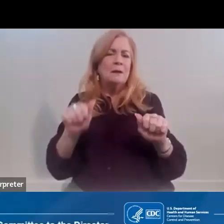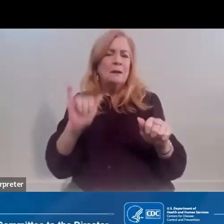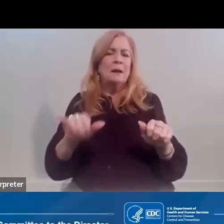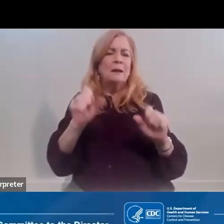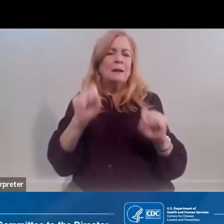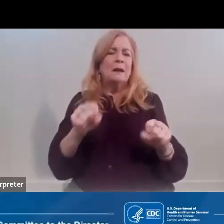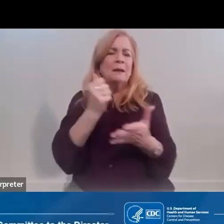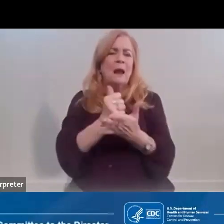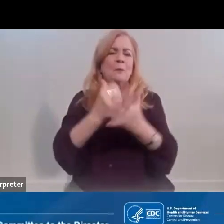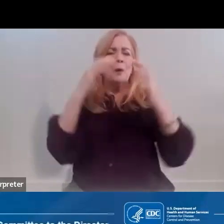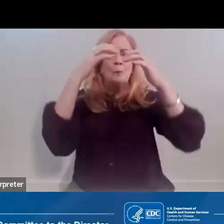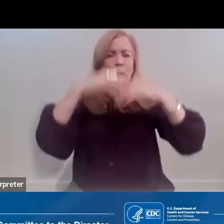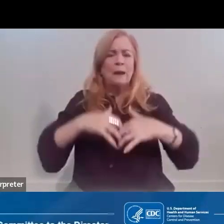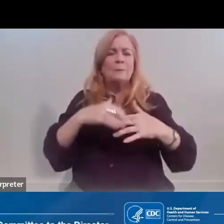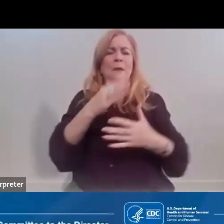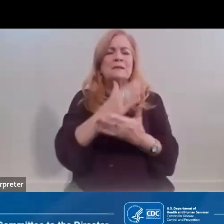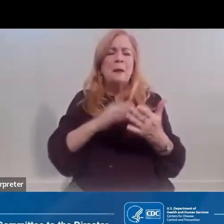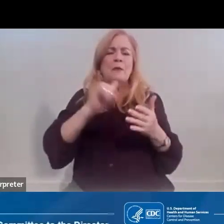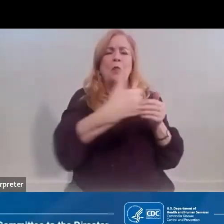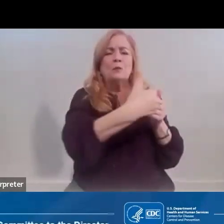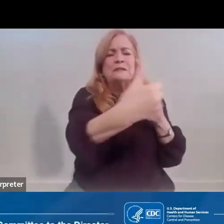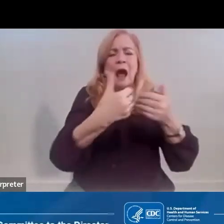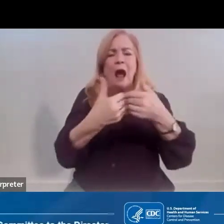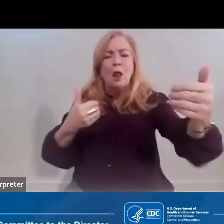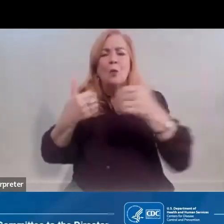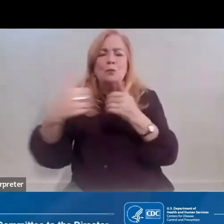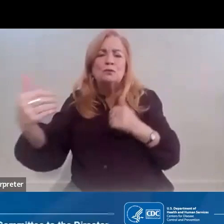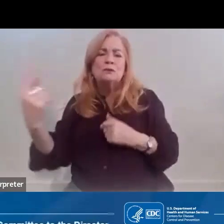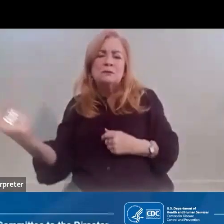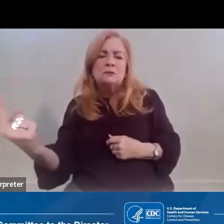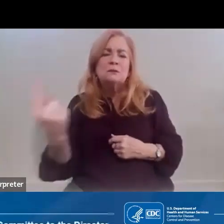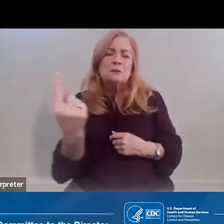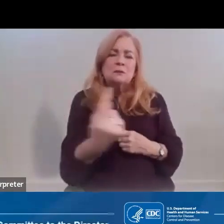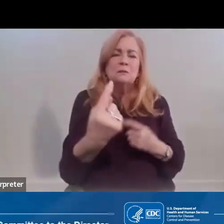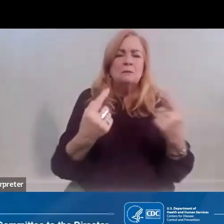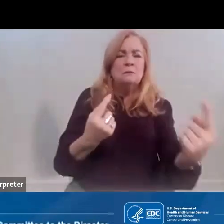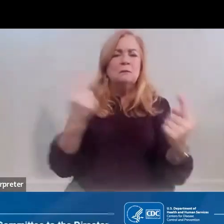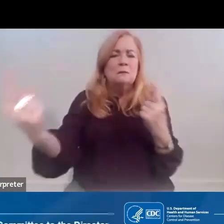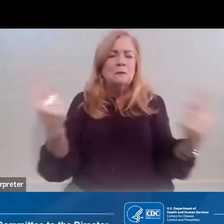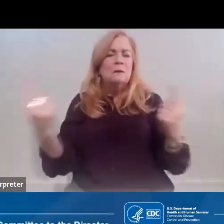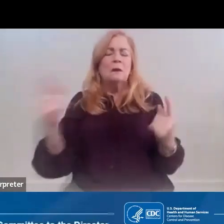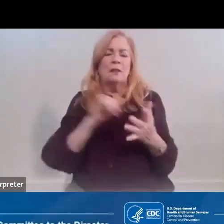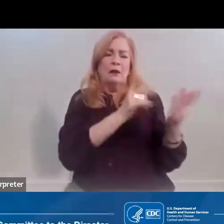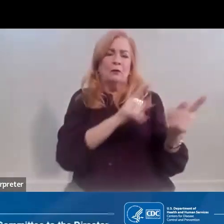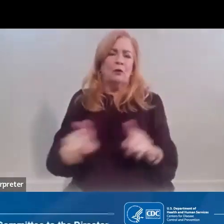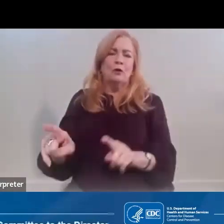I'm just curious if that's in place or if you're thinking about something like that. Yeah. No, that's a great question.